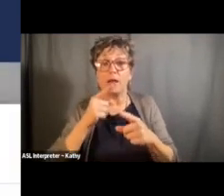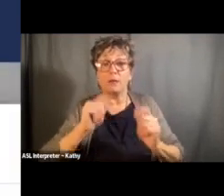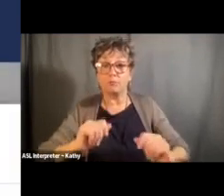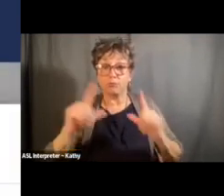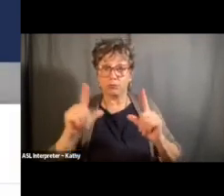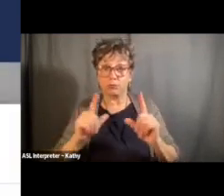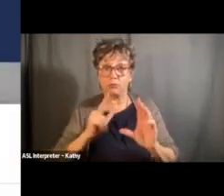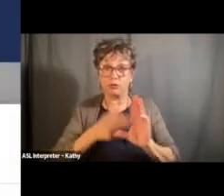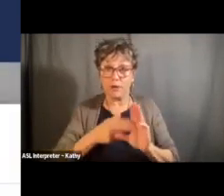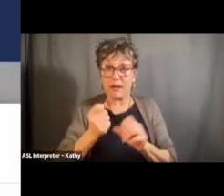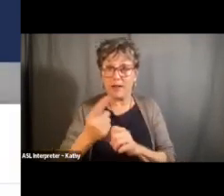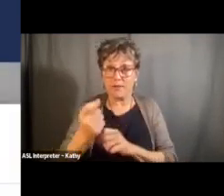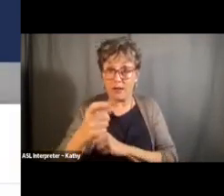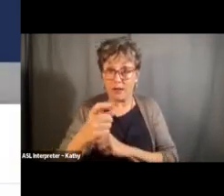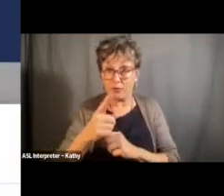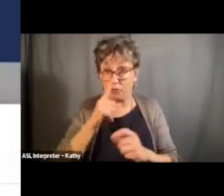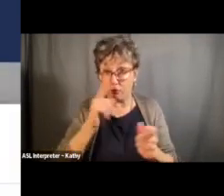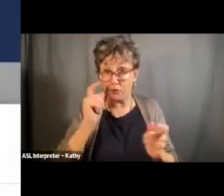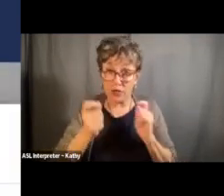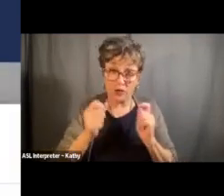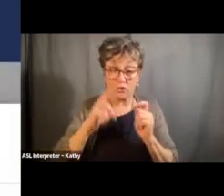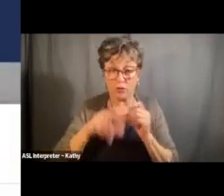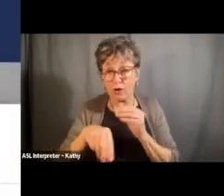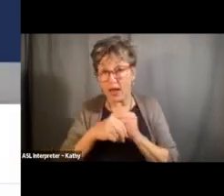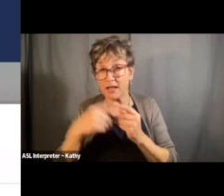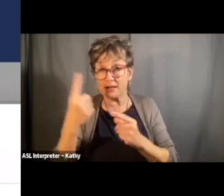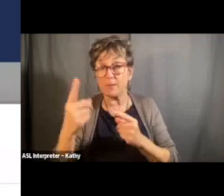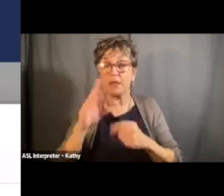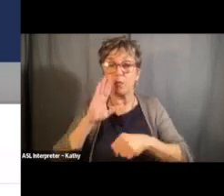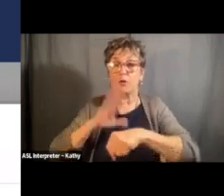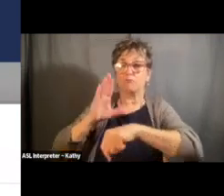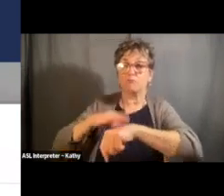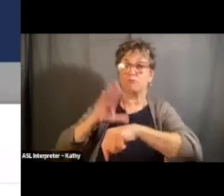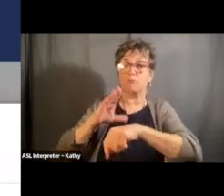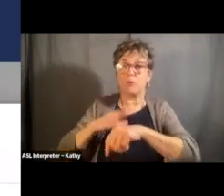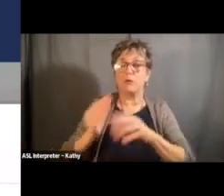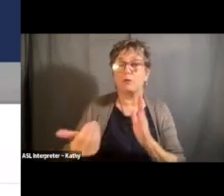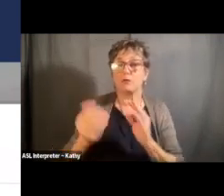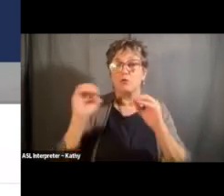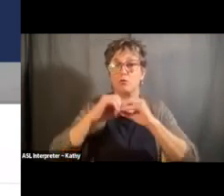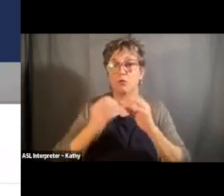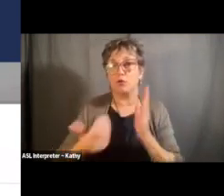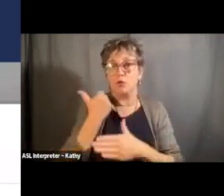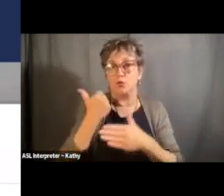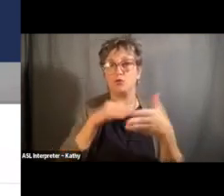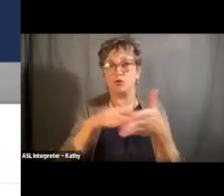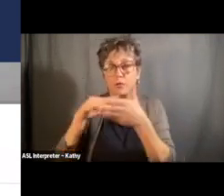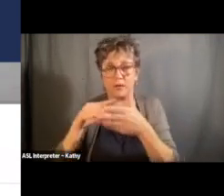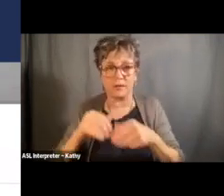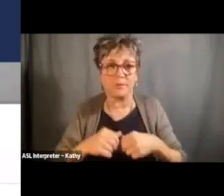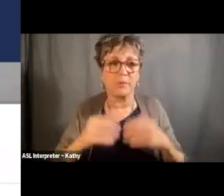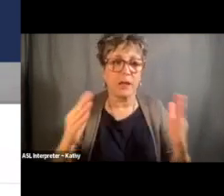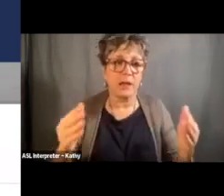This is the example of the Eye and Vision Level 2 survey. it's still high level, it's not very